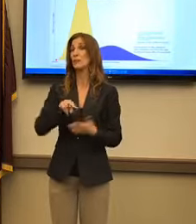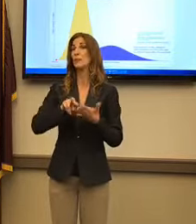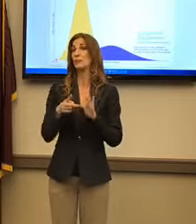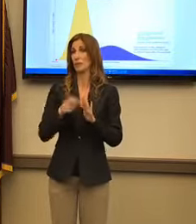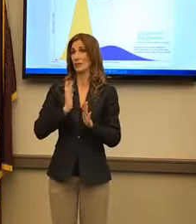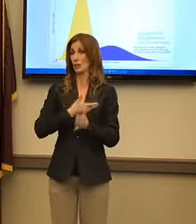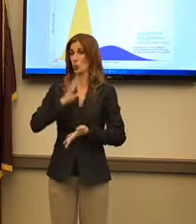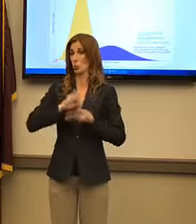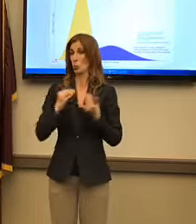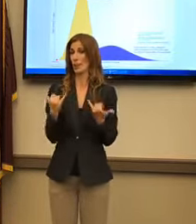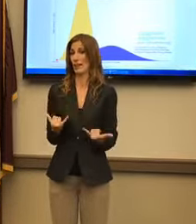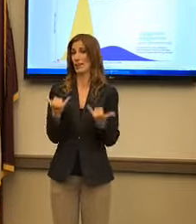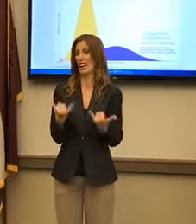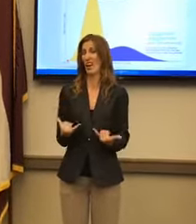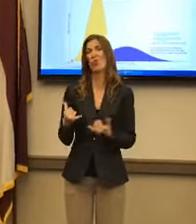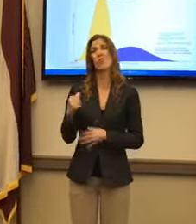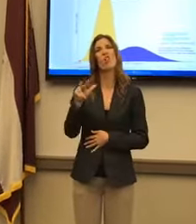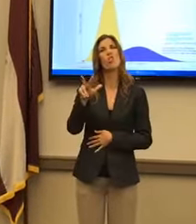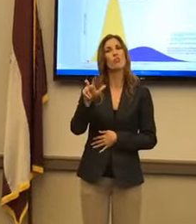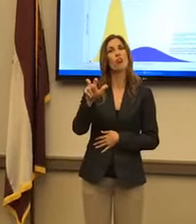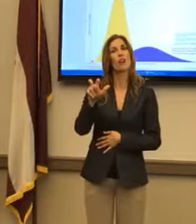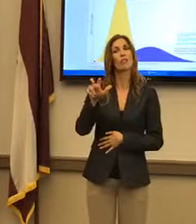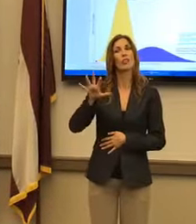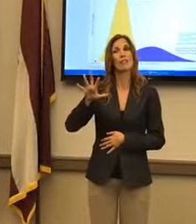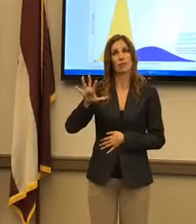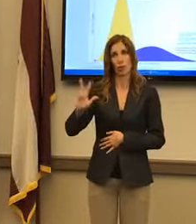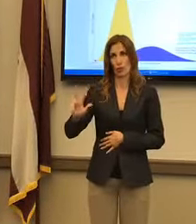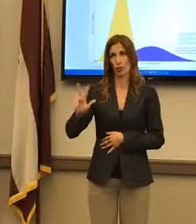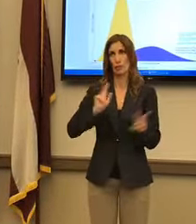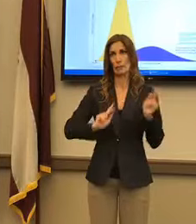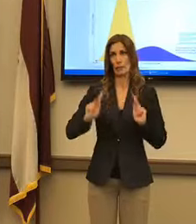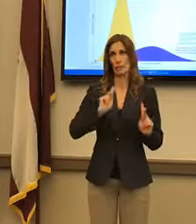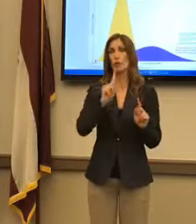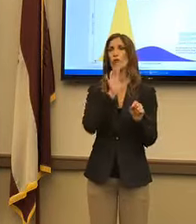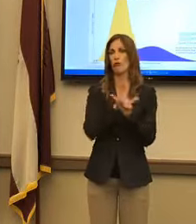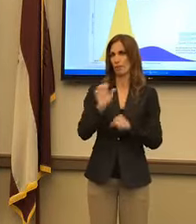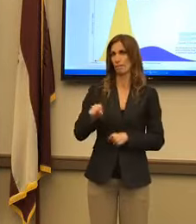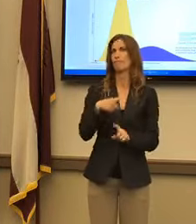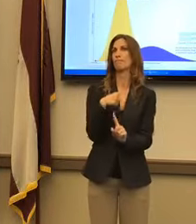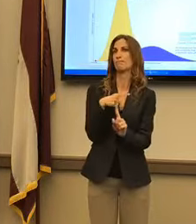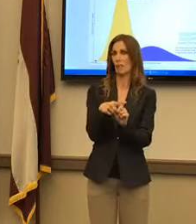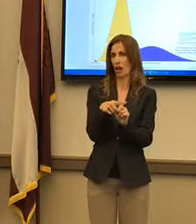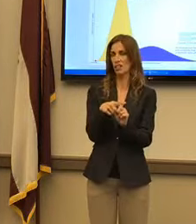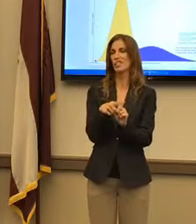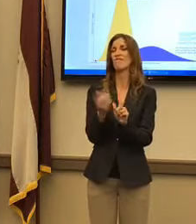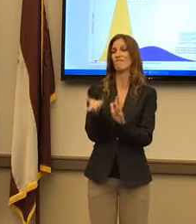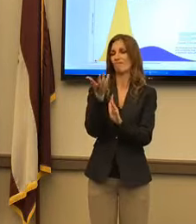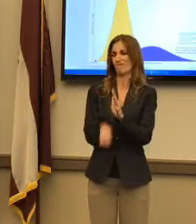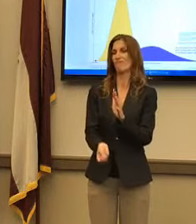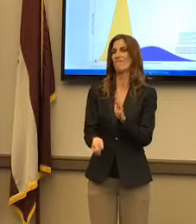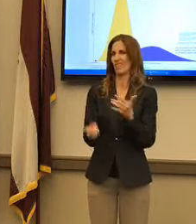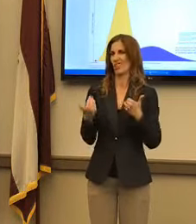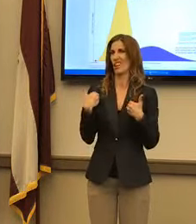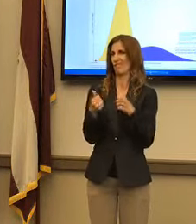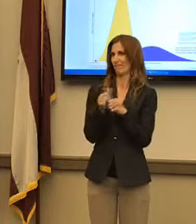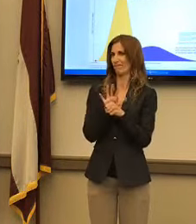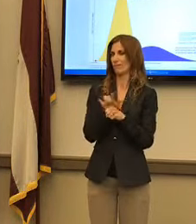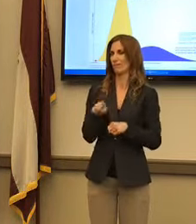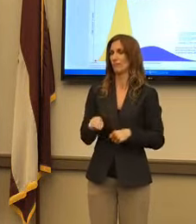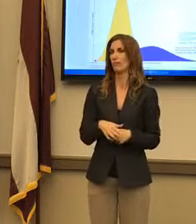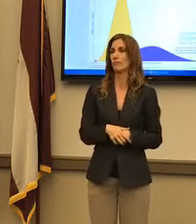us to a total of 353 confirmed positive deaths from covid19 now let me clarify